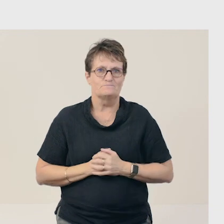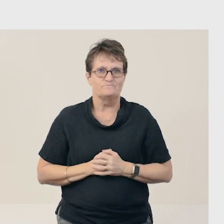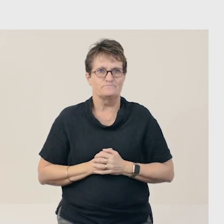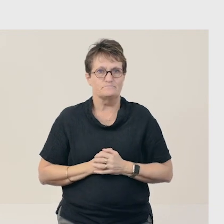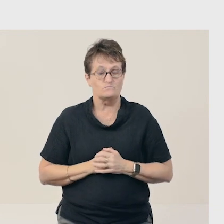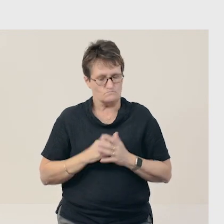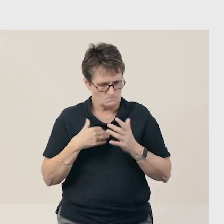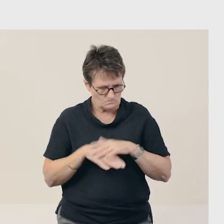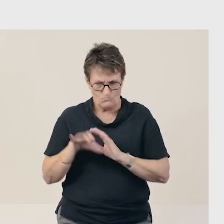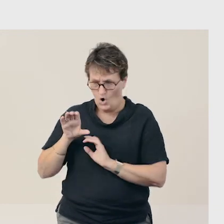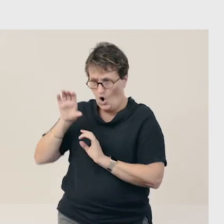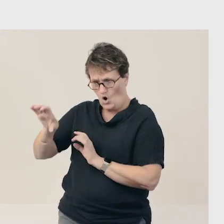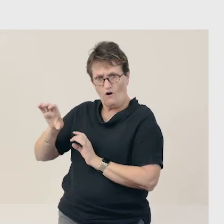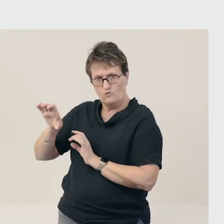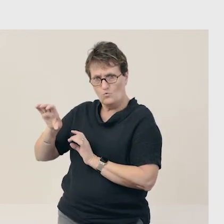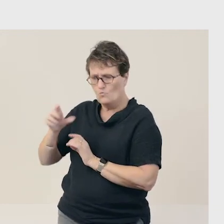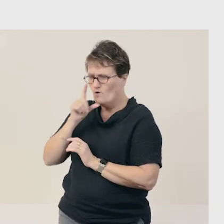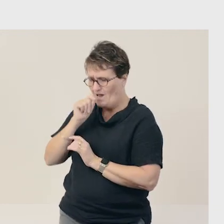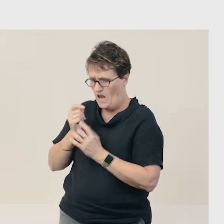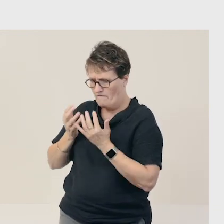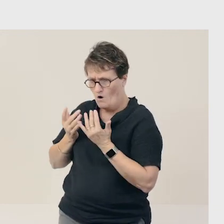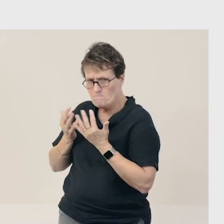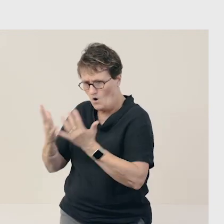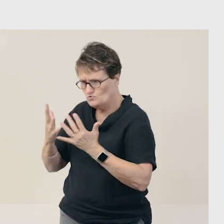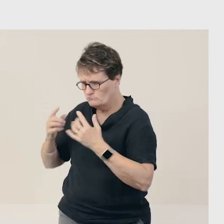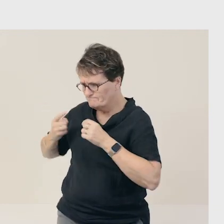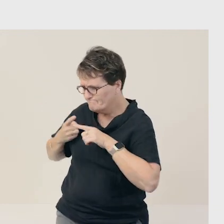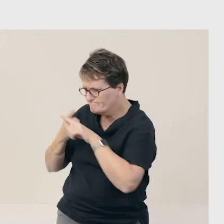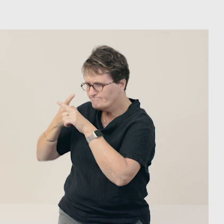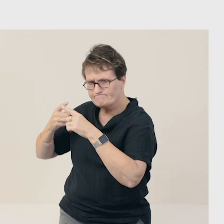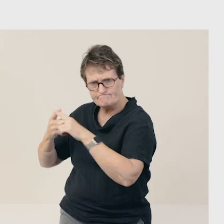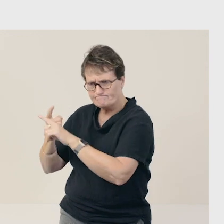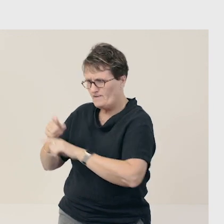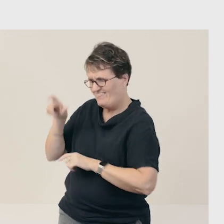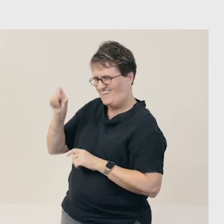In a novel, there could be multiple conflicts that a character must overcome,